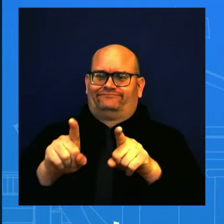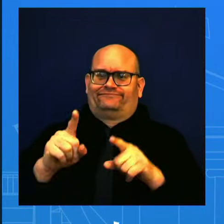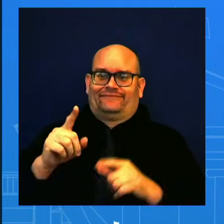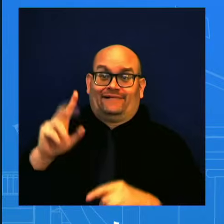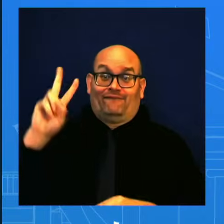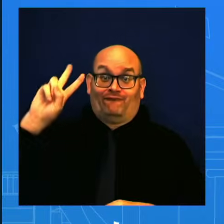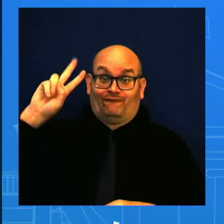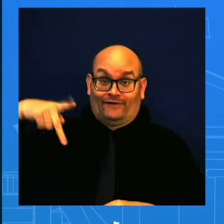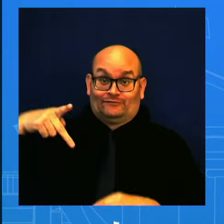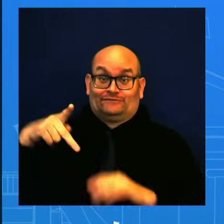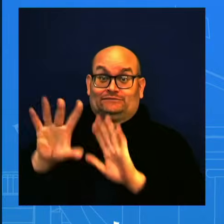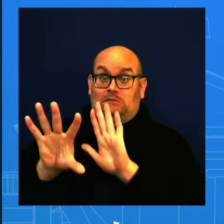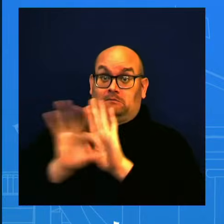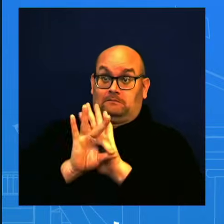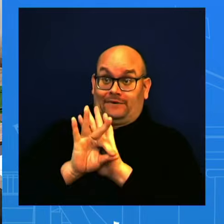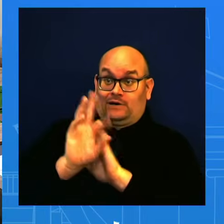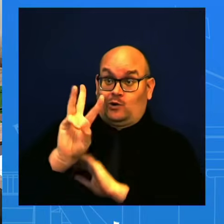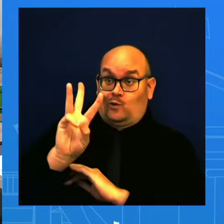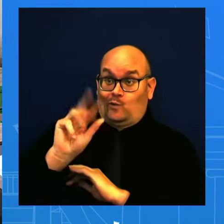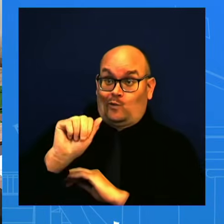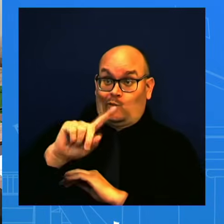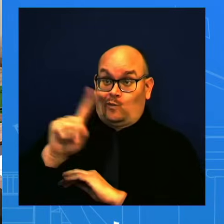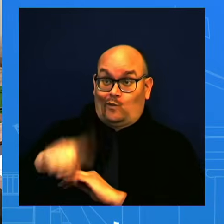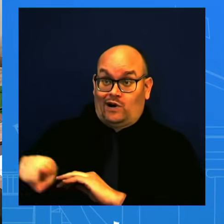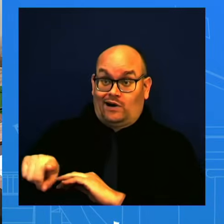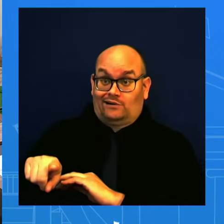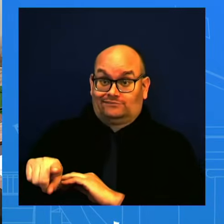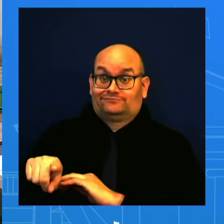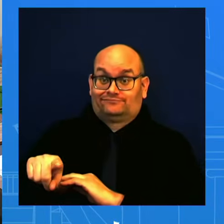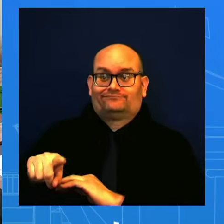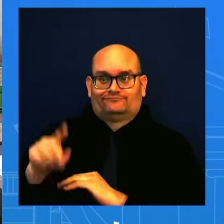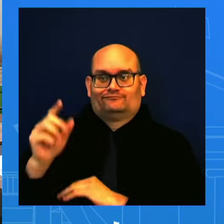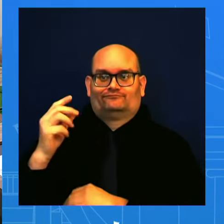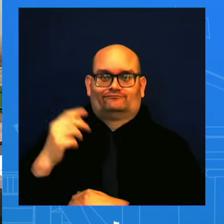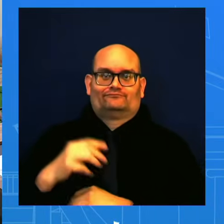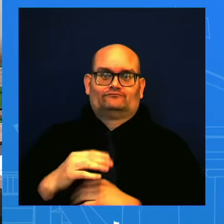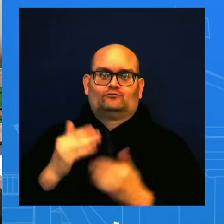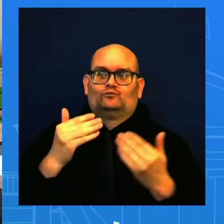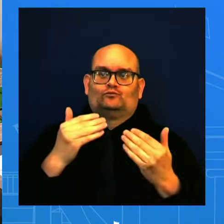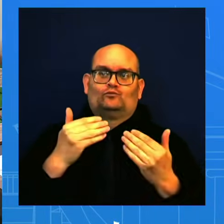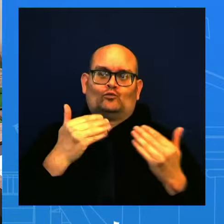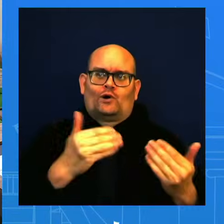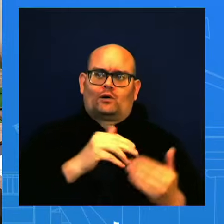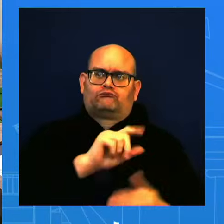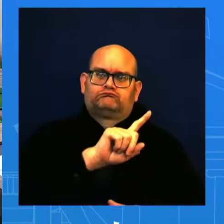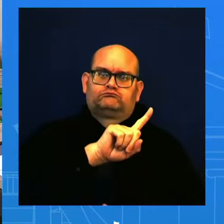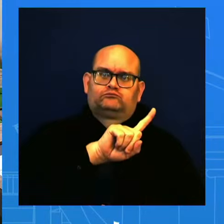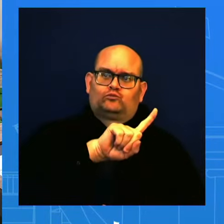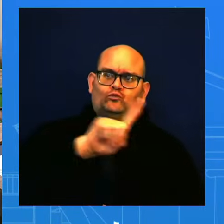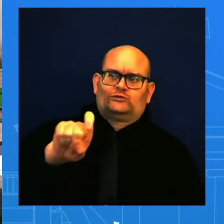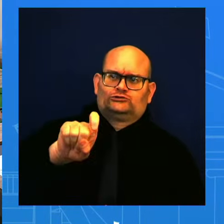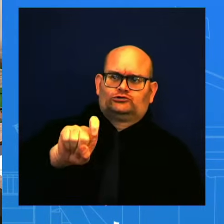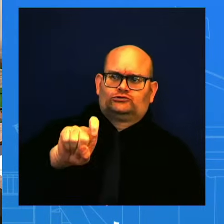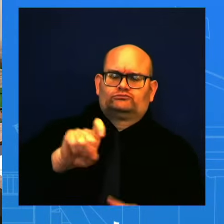We want to make sure that we get to -- we get to continue to have those de-escalation conversation. You had Secretary Blinken has a number --